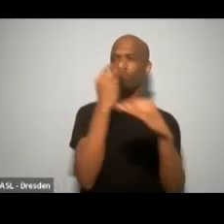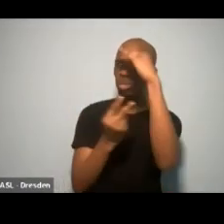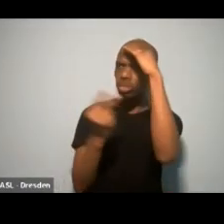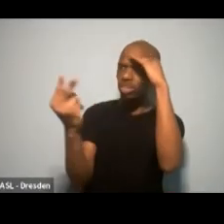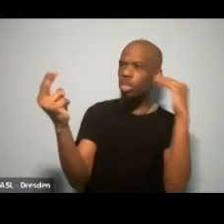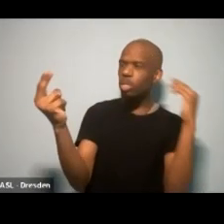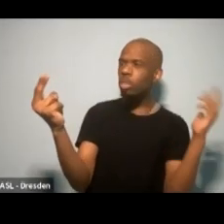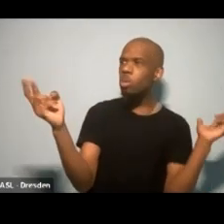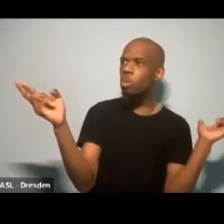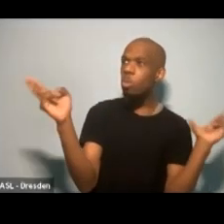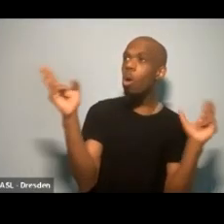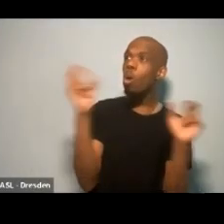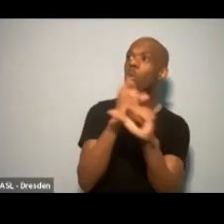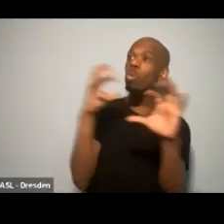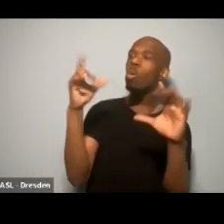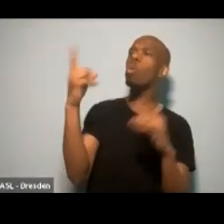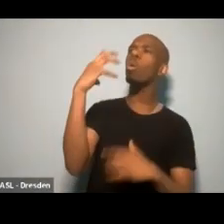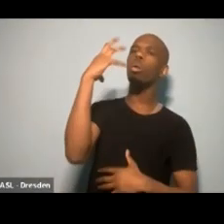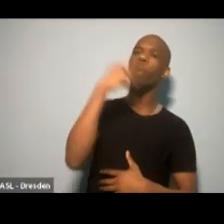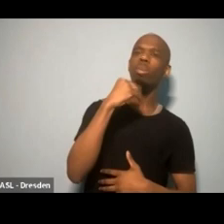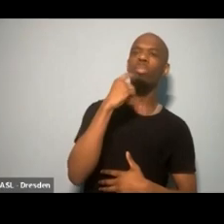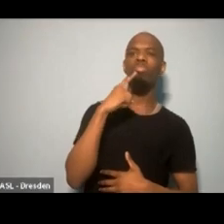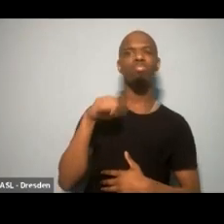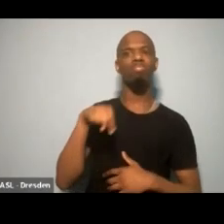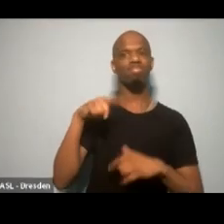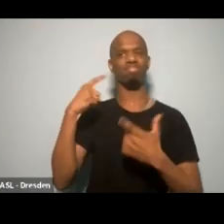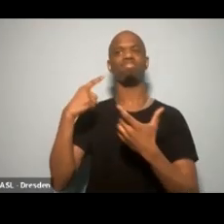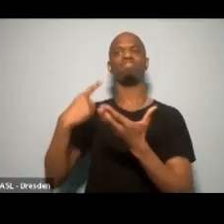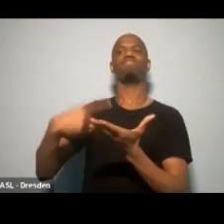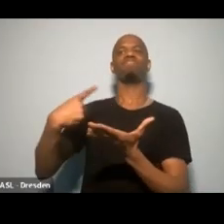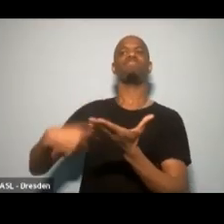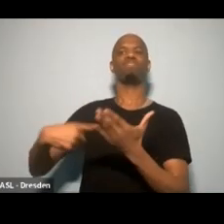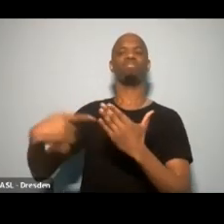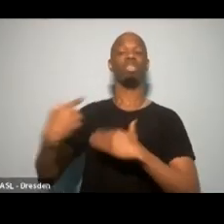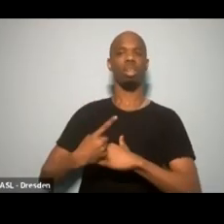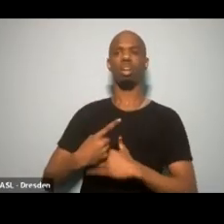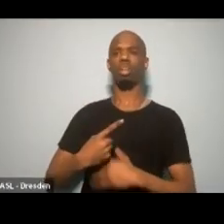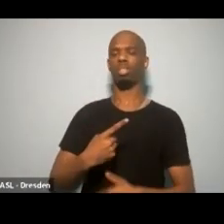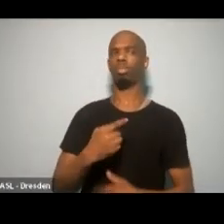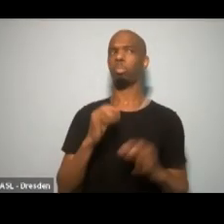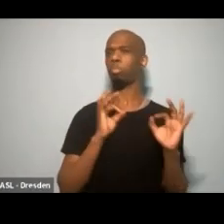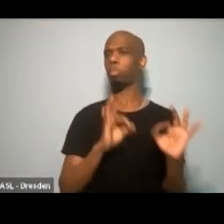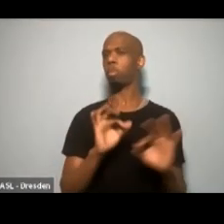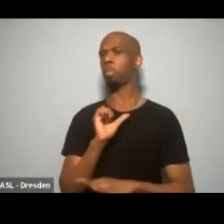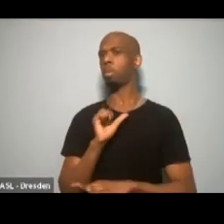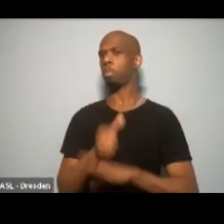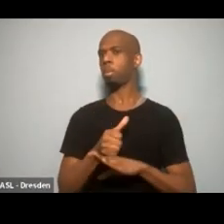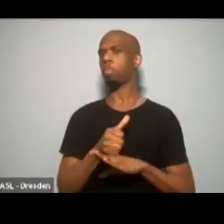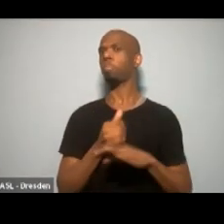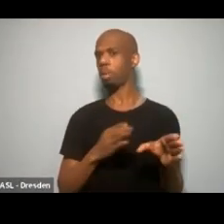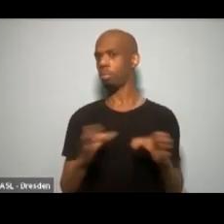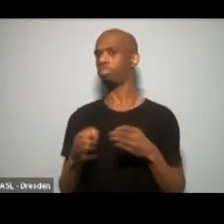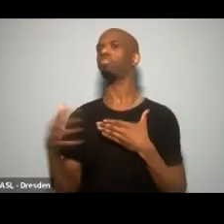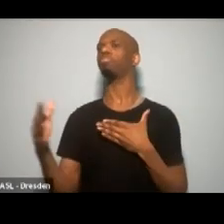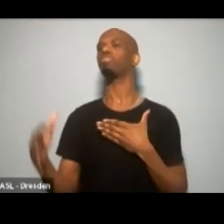For the discussion today. I wanted to just kind of continue on your,